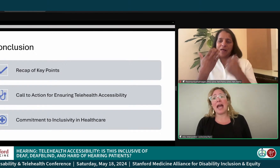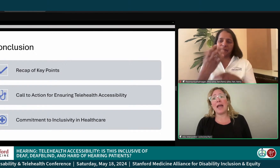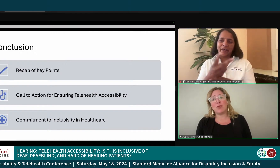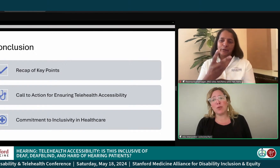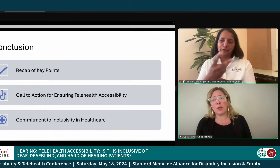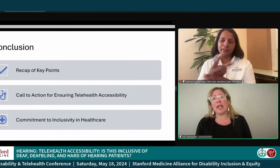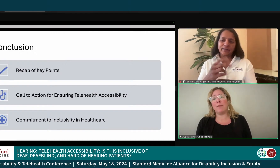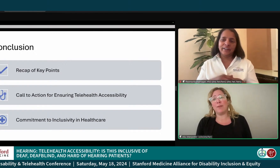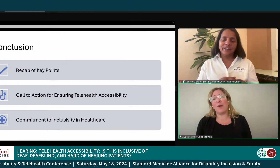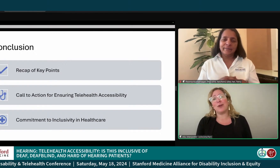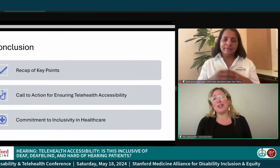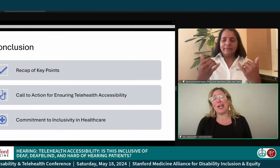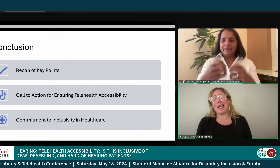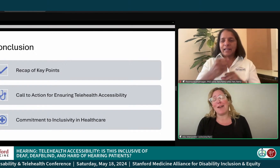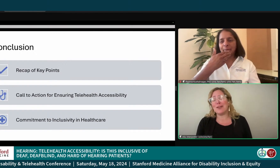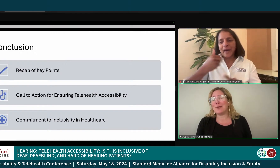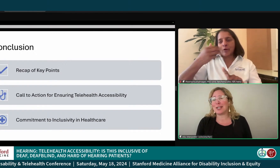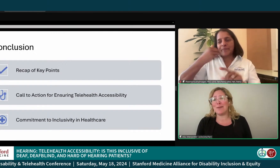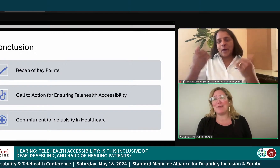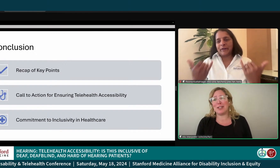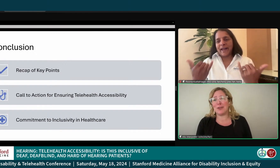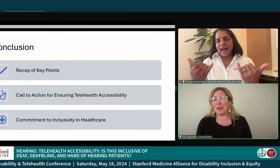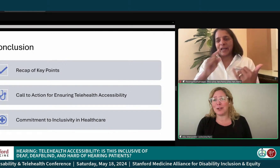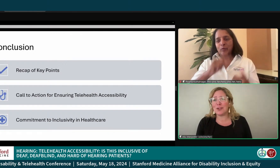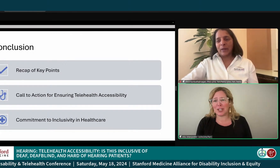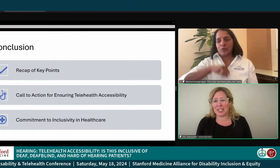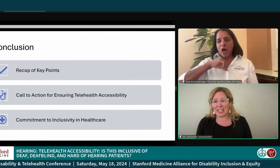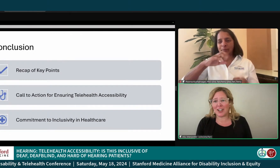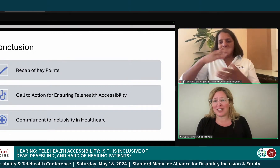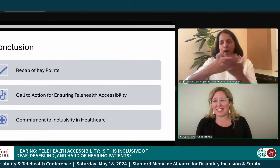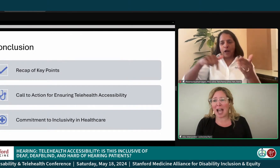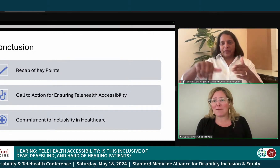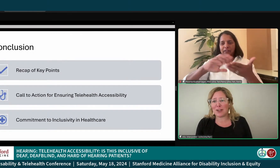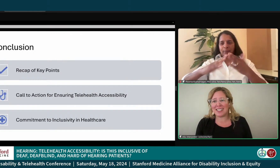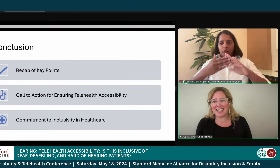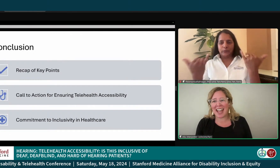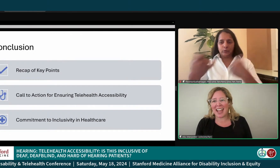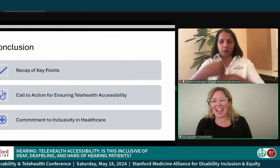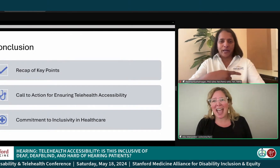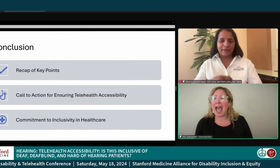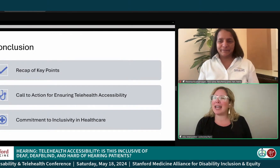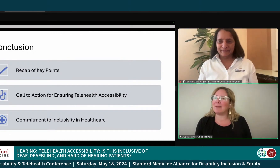And I appreciate everyone's commitment to inclusion here at this conference today. And am